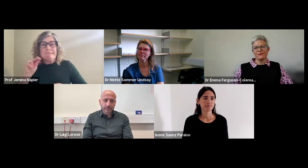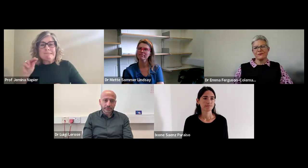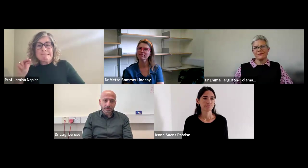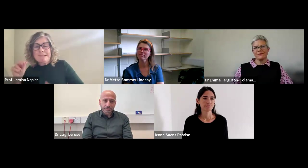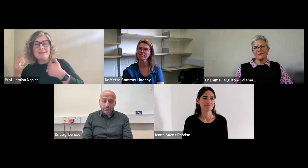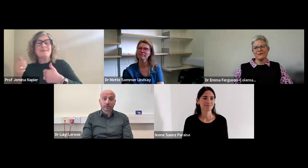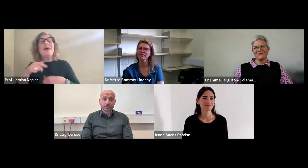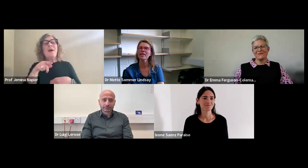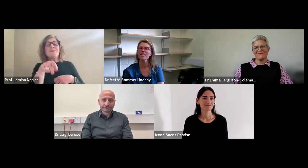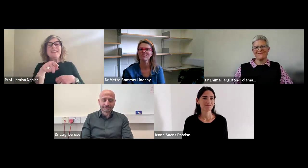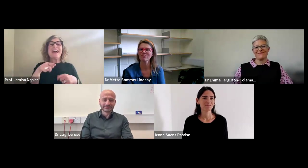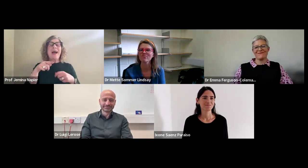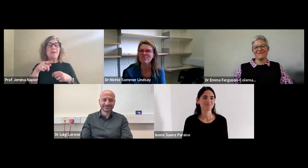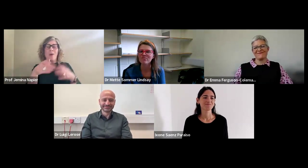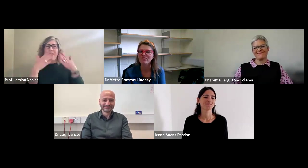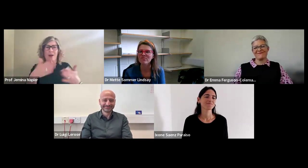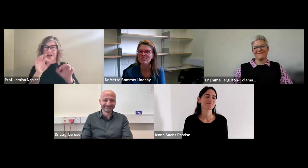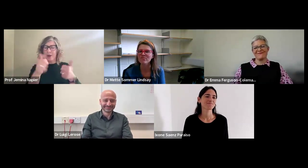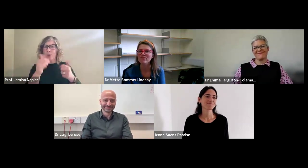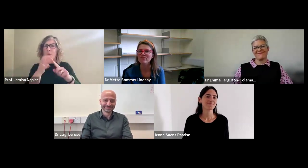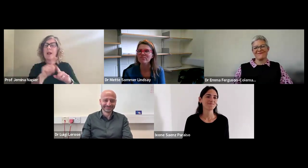Jemina: (I'm just going to wait for the interpreter to catch up, here he is!) Okay